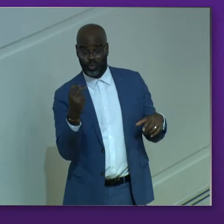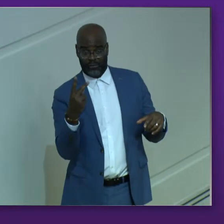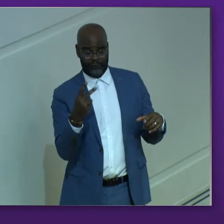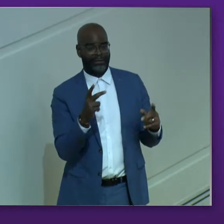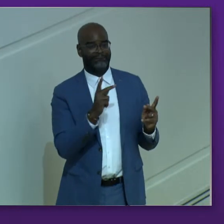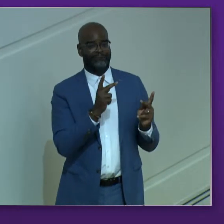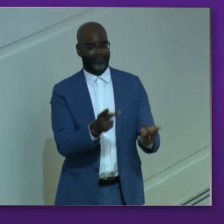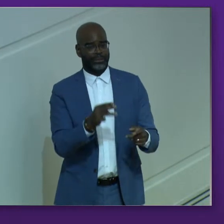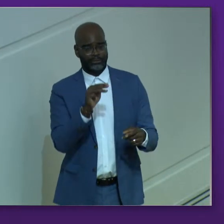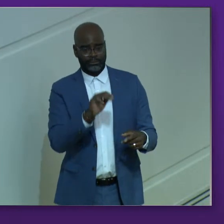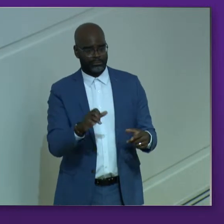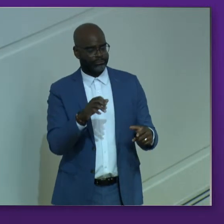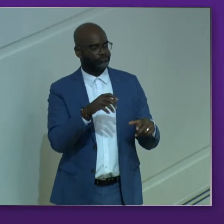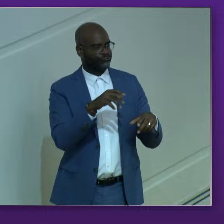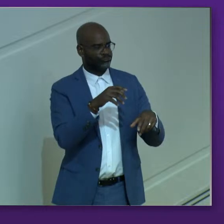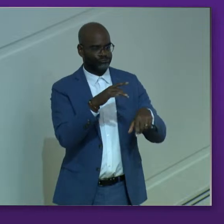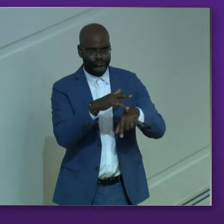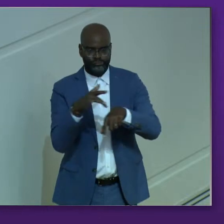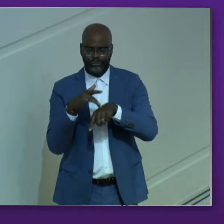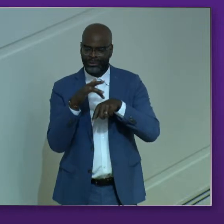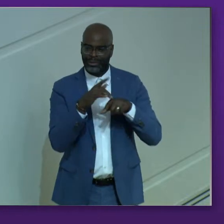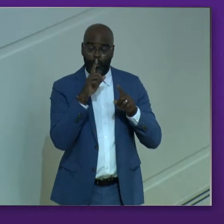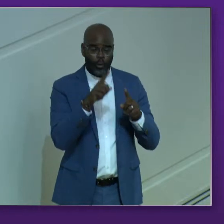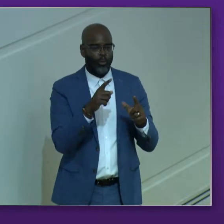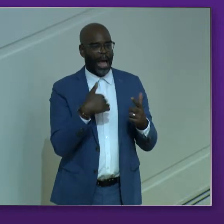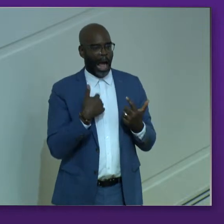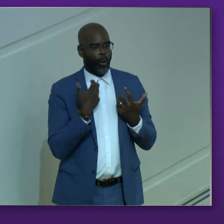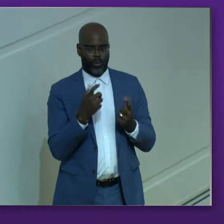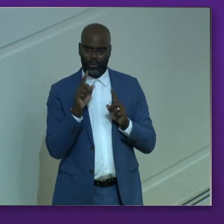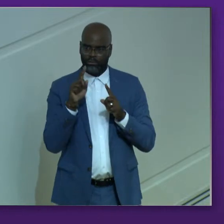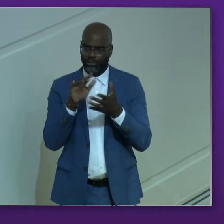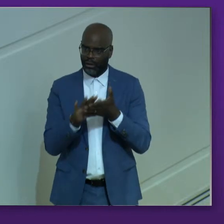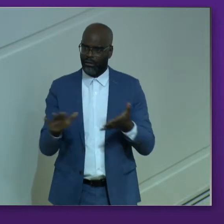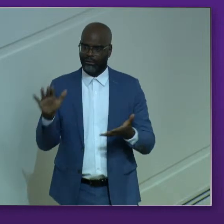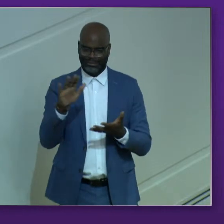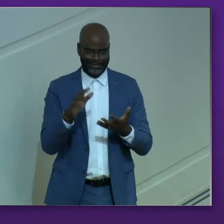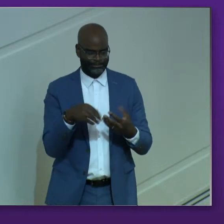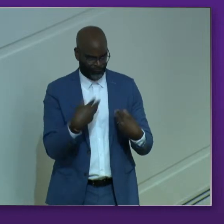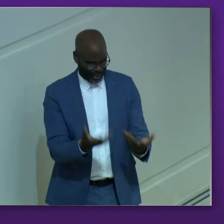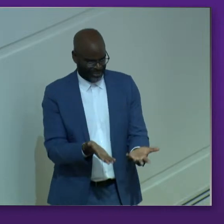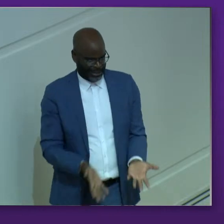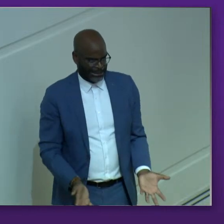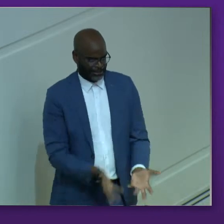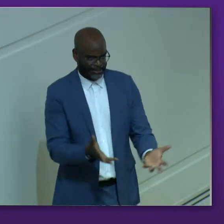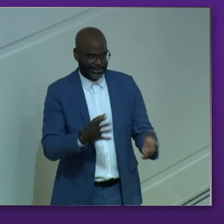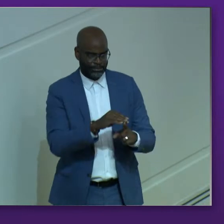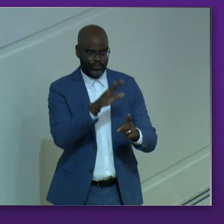CHILDREN WERE EXPOSED TO COLLEGE EARLY THEY BEGIN TO PLAN FOR IT. ALL YEAR LONG K-12 STUDENT